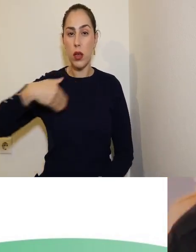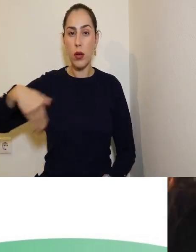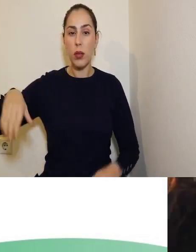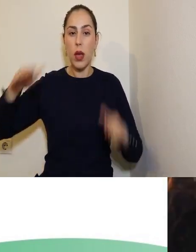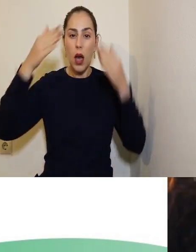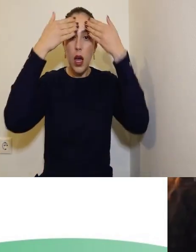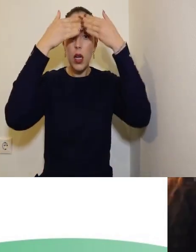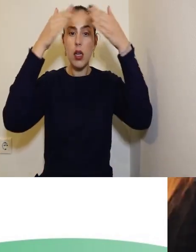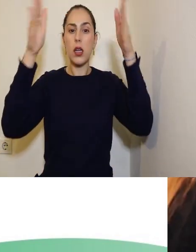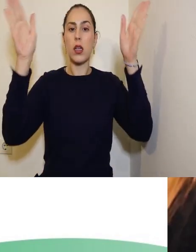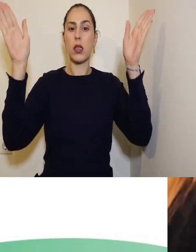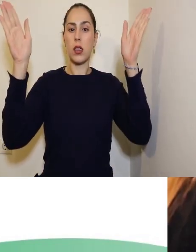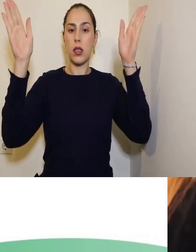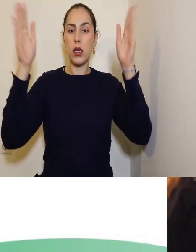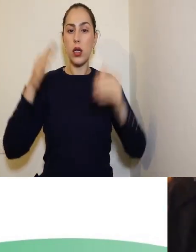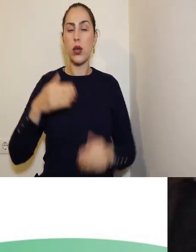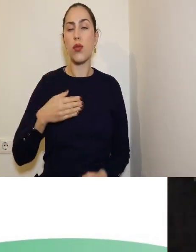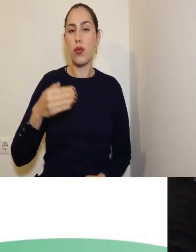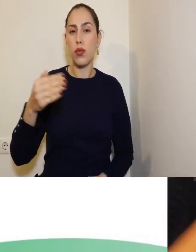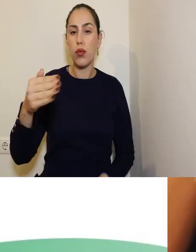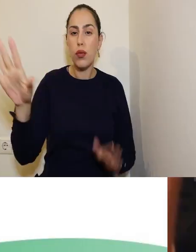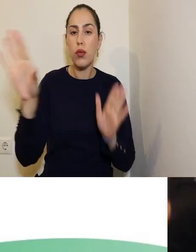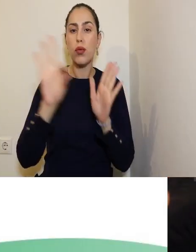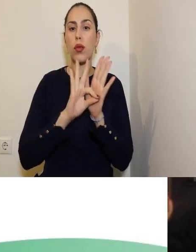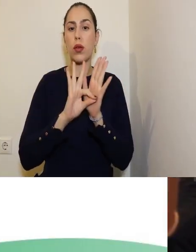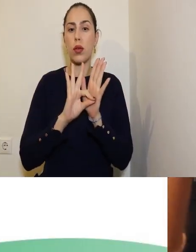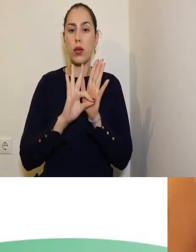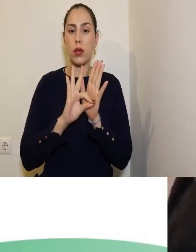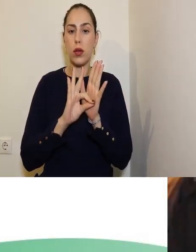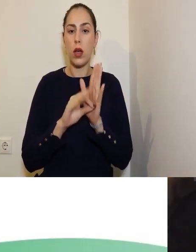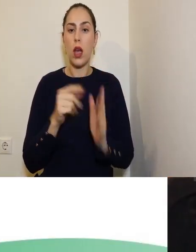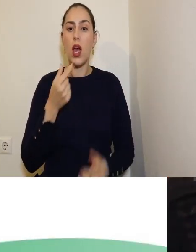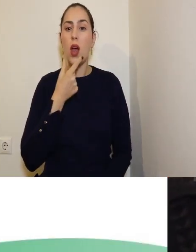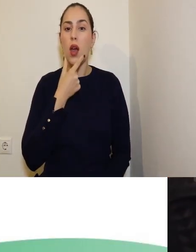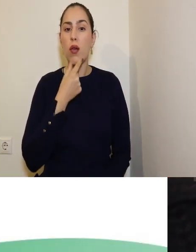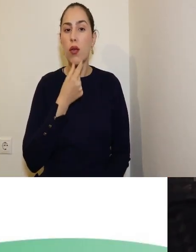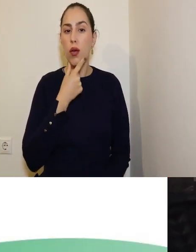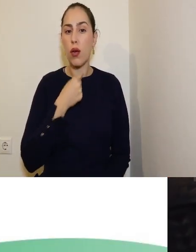Currently, AENAOS does not employ deaf or hard of hearing people.